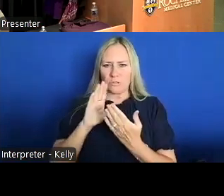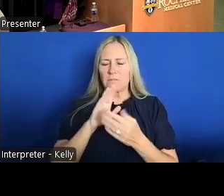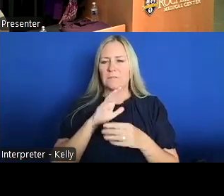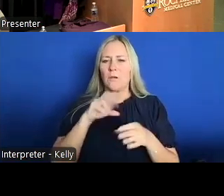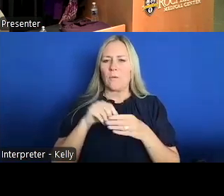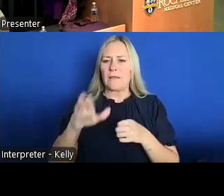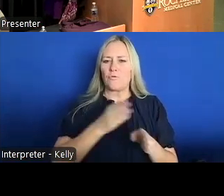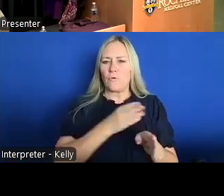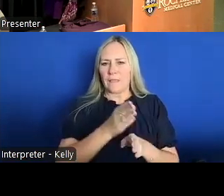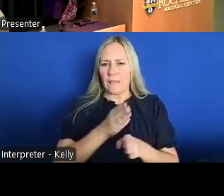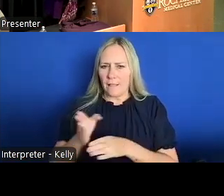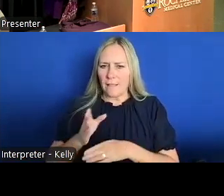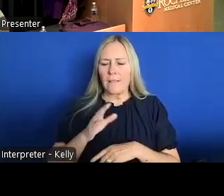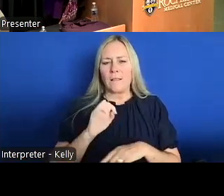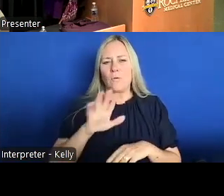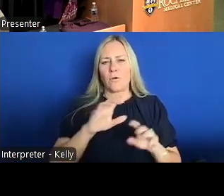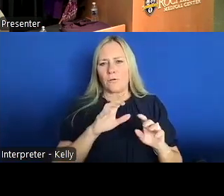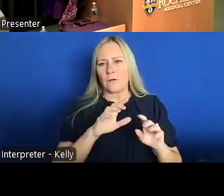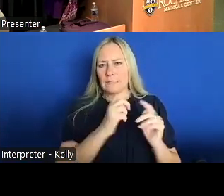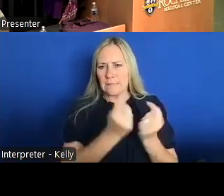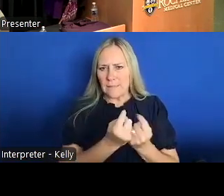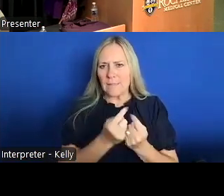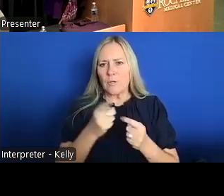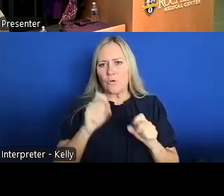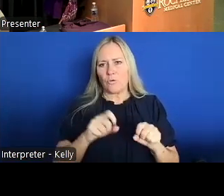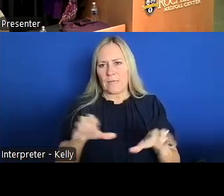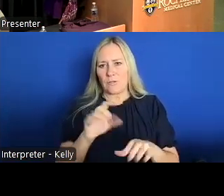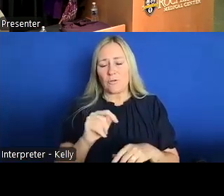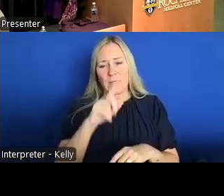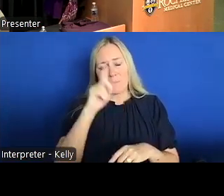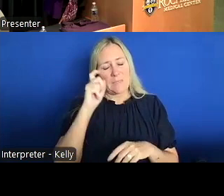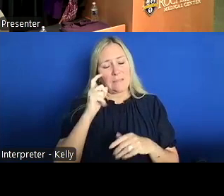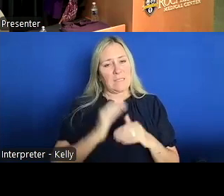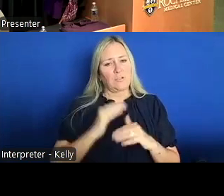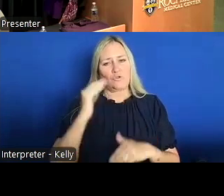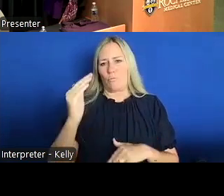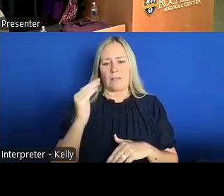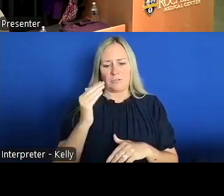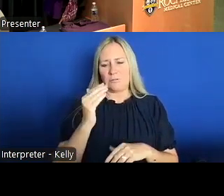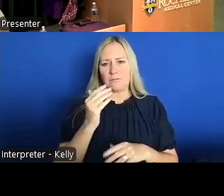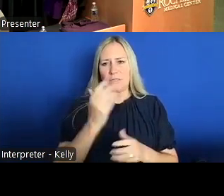team that that can be done because it's too much that everybody else says put it behind